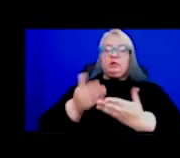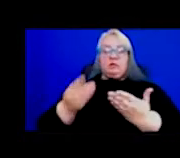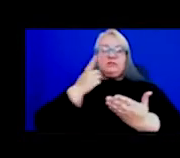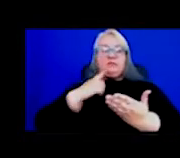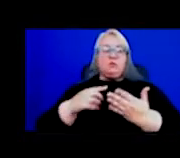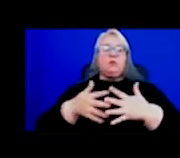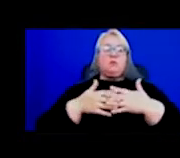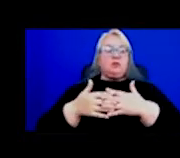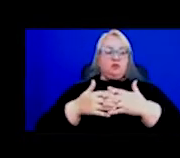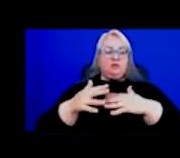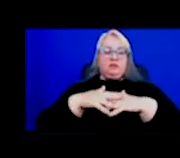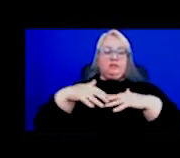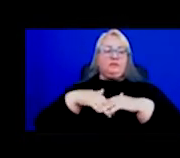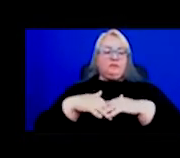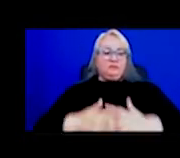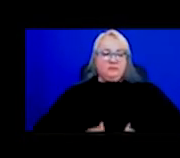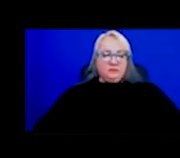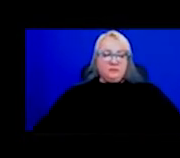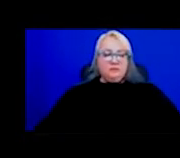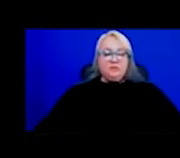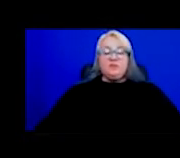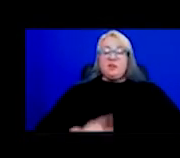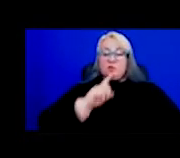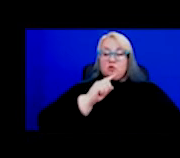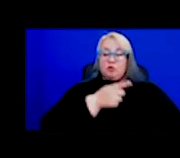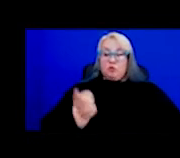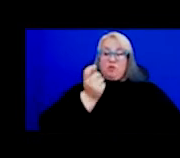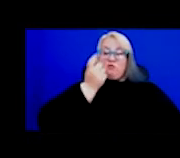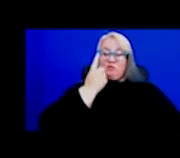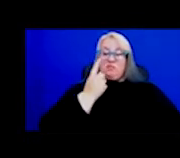probably familiar with a lot of the disability disparities in American Indian populations,